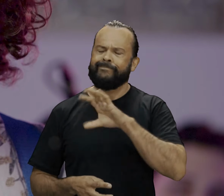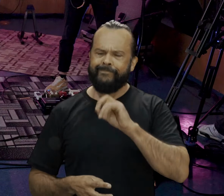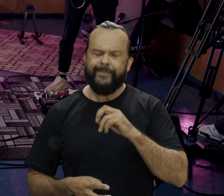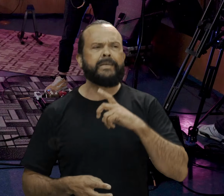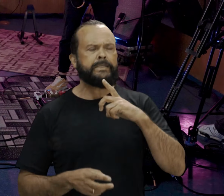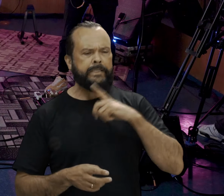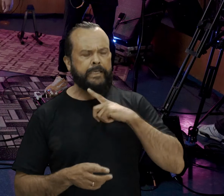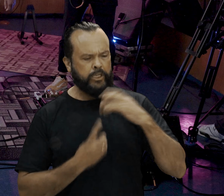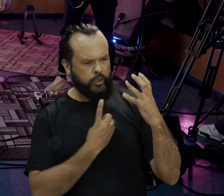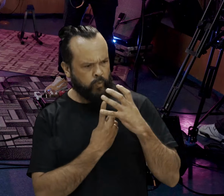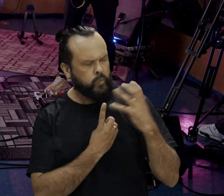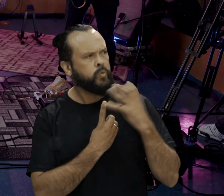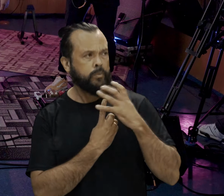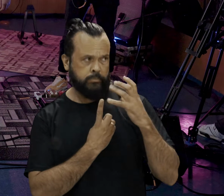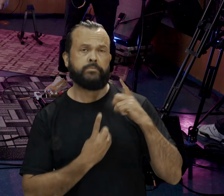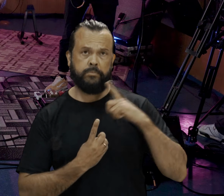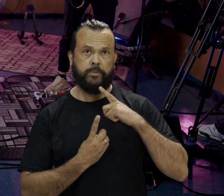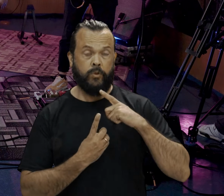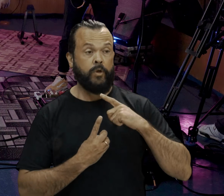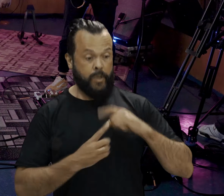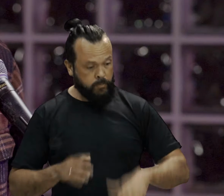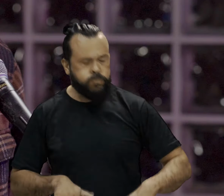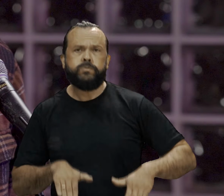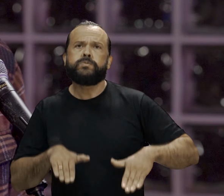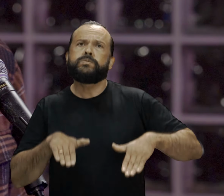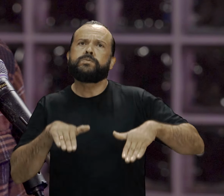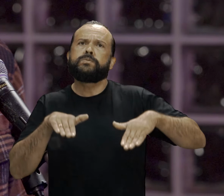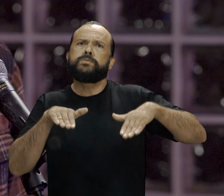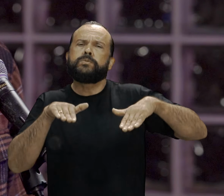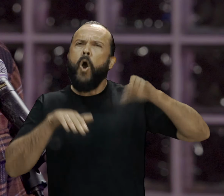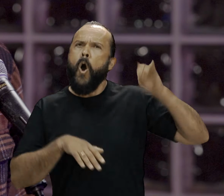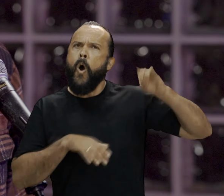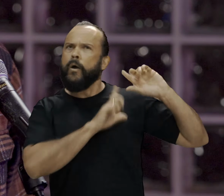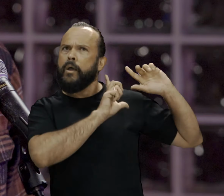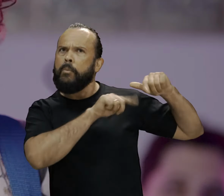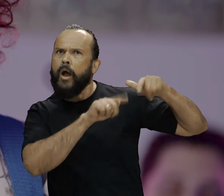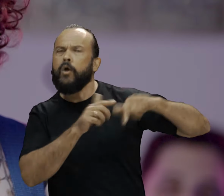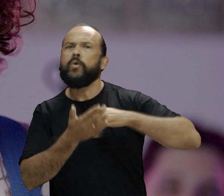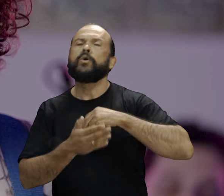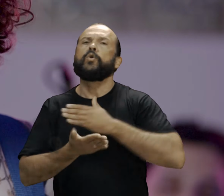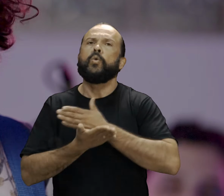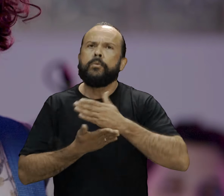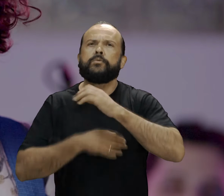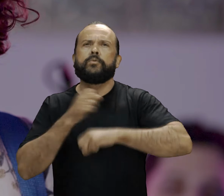listening to these influences from the early 2000s. I'm talking about Blink 182, talking about Charlie Brown Jr, talking about CPM 22.